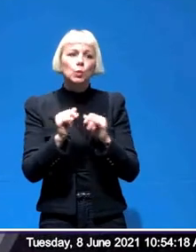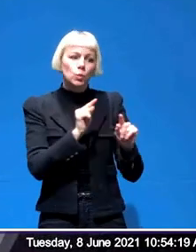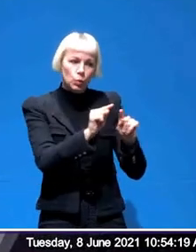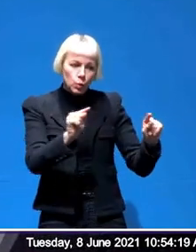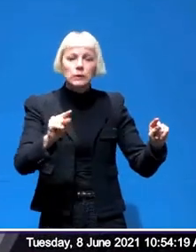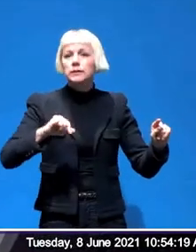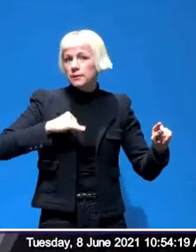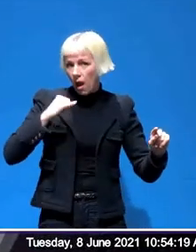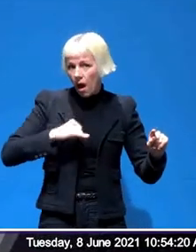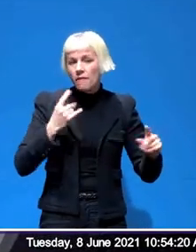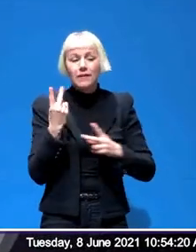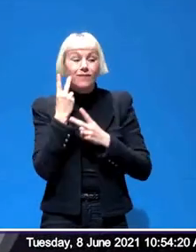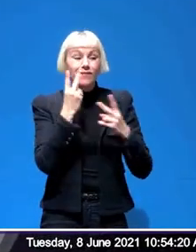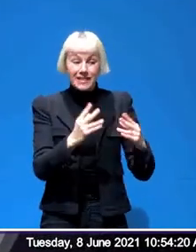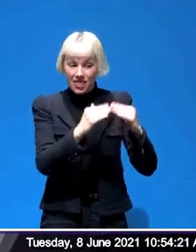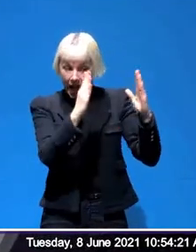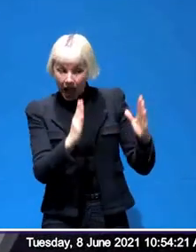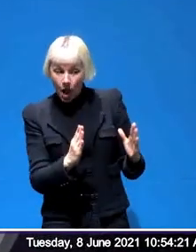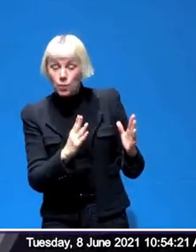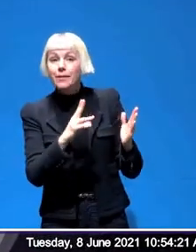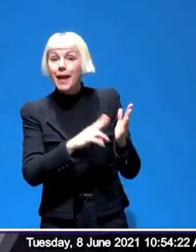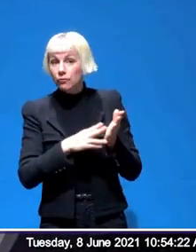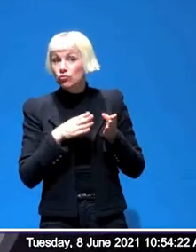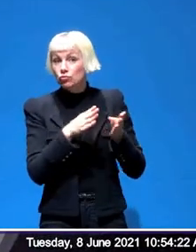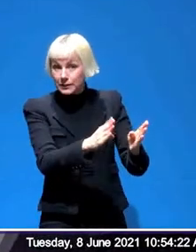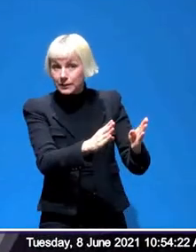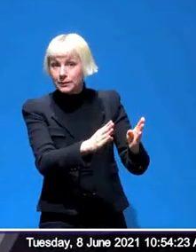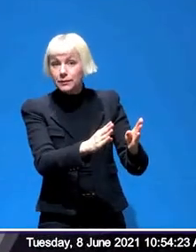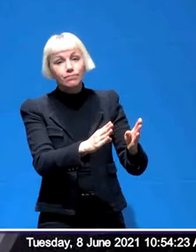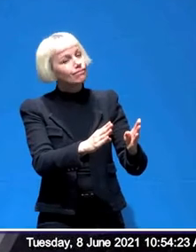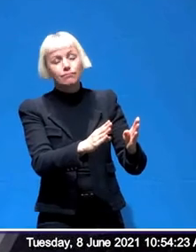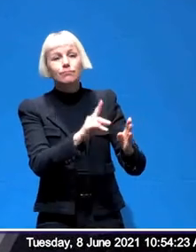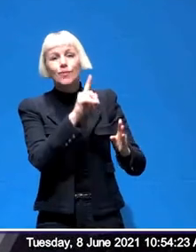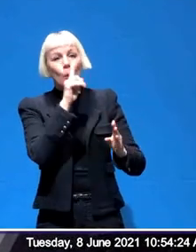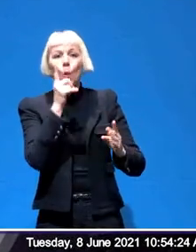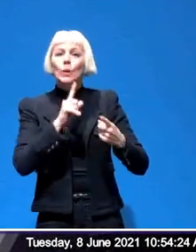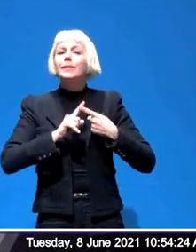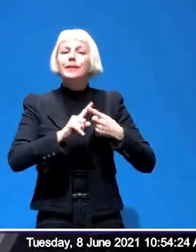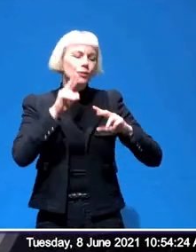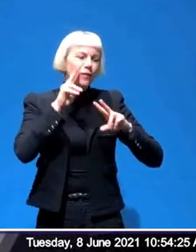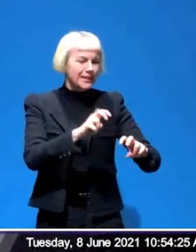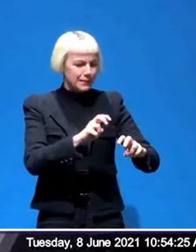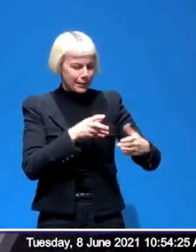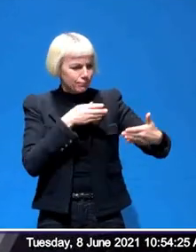interviewed staff and visited N Street but he was not able to investigate the matter any further.